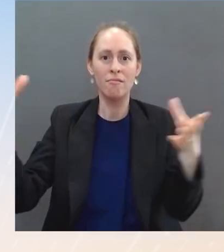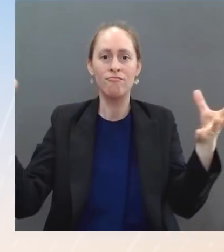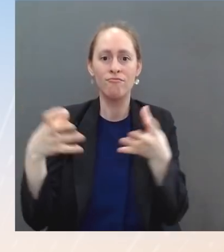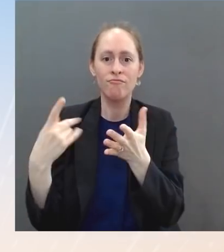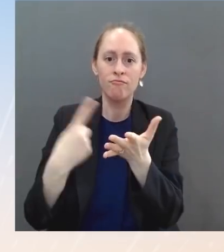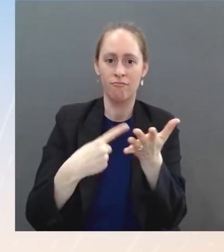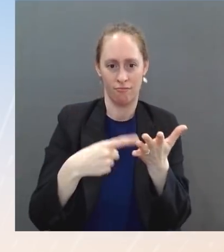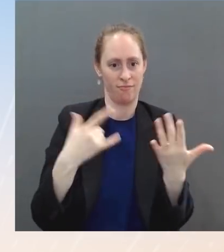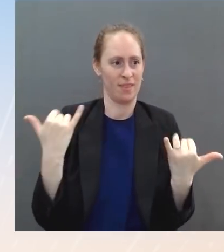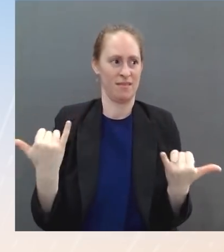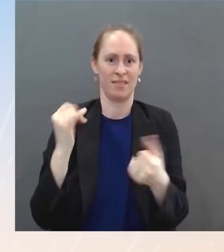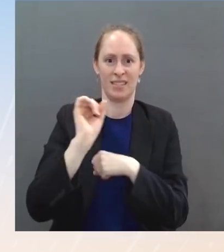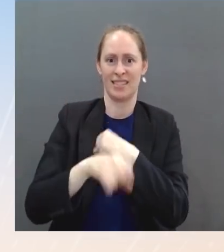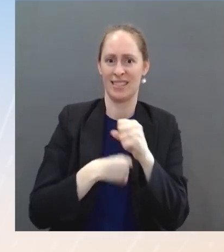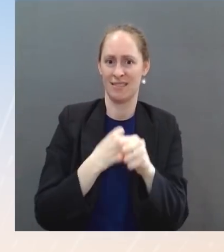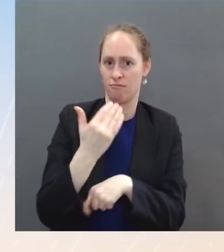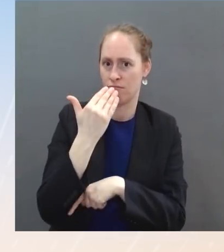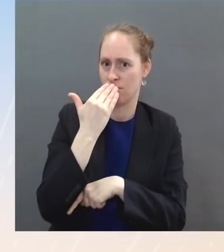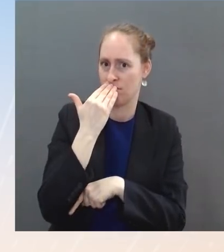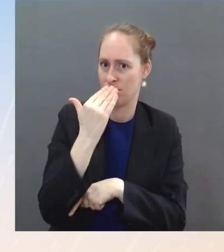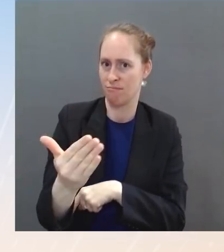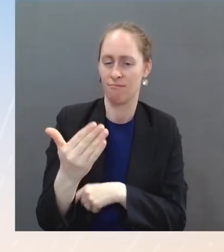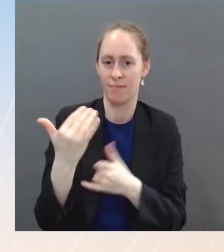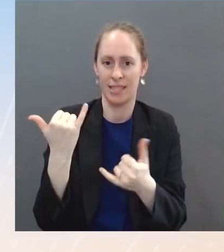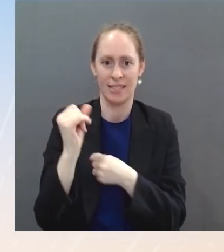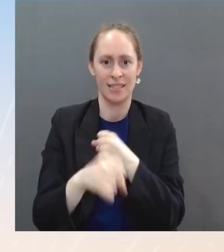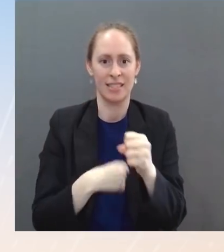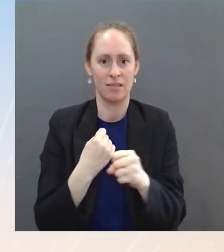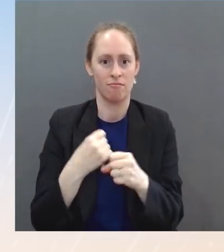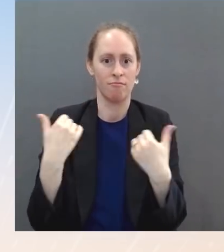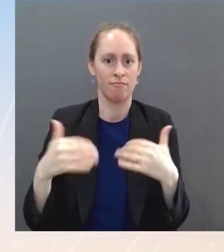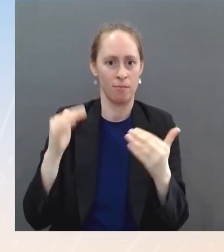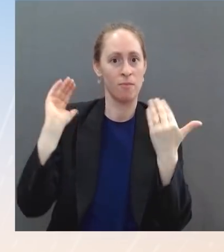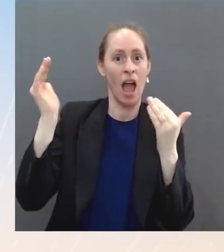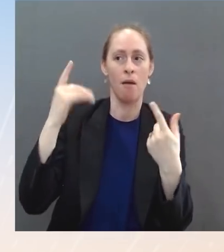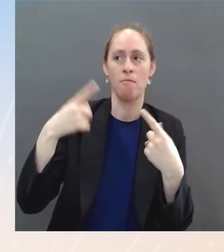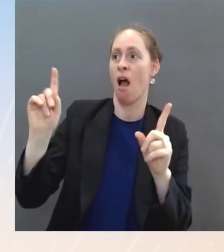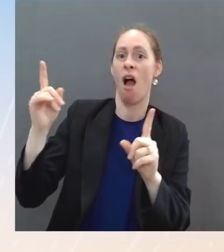And December 2021 through February of 2022 was the best three-month stretch